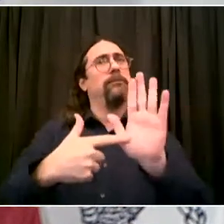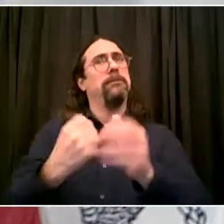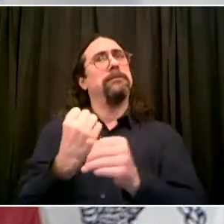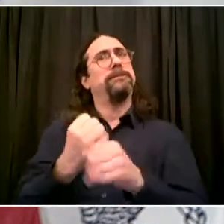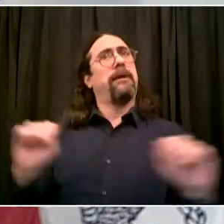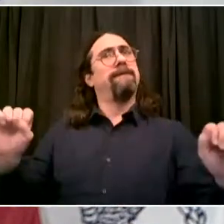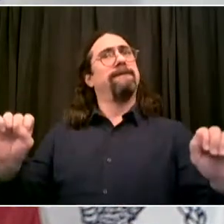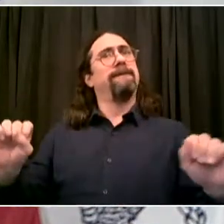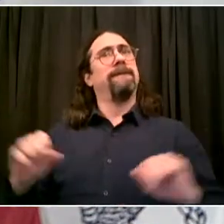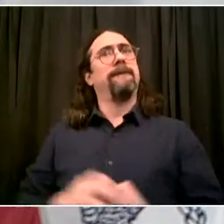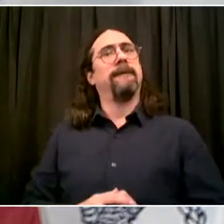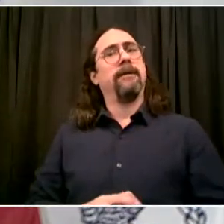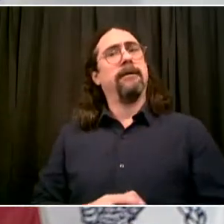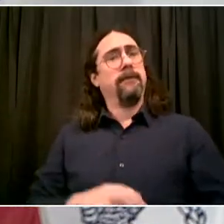VACCINATED BY GETTING VACCINATED HIIEMSLFLFAN D D